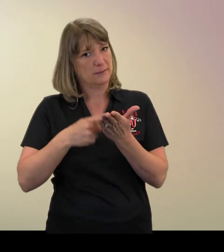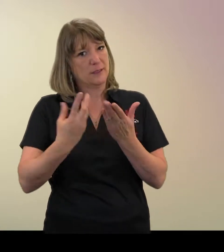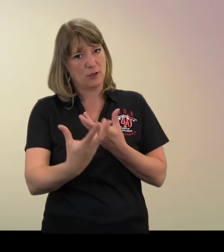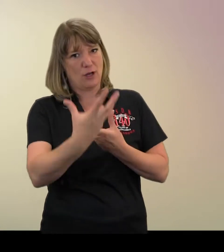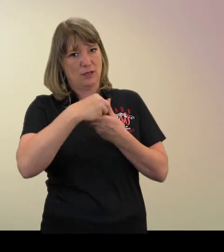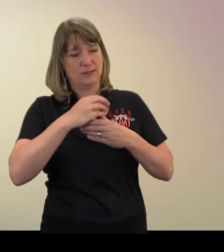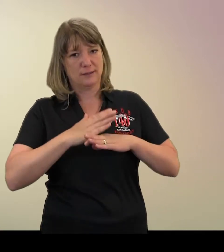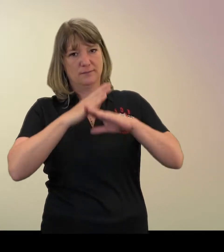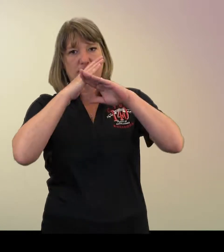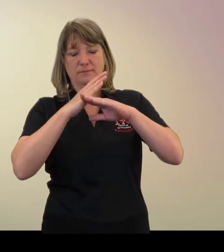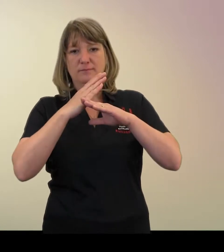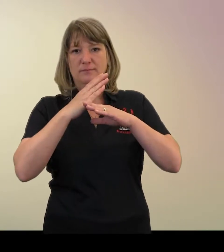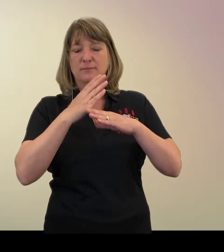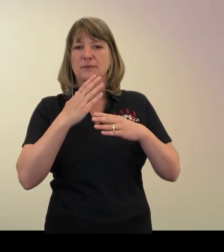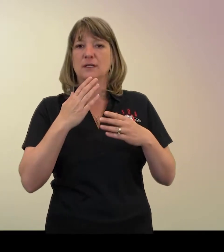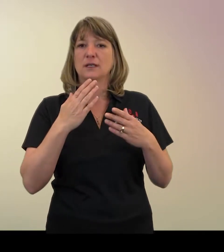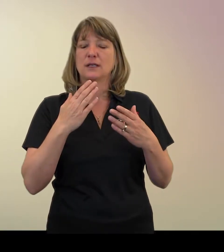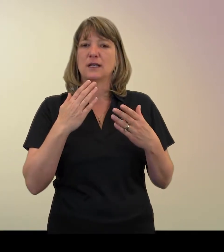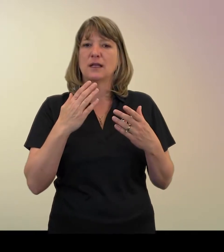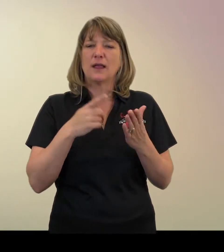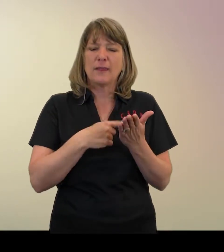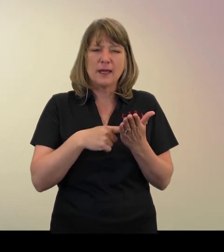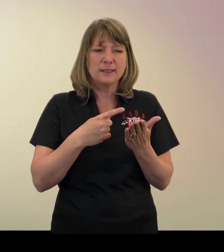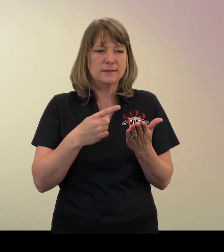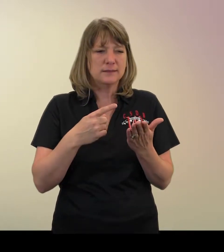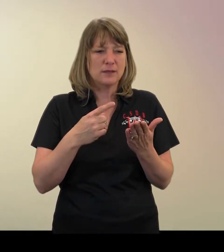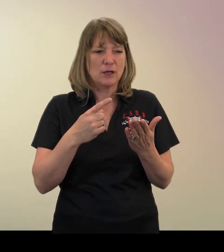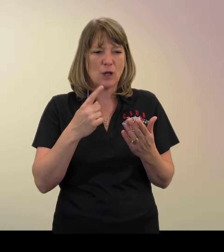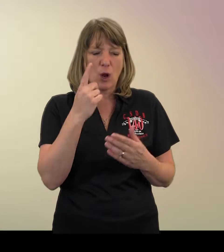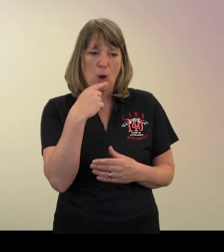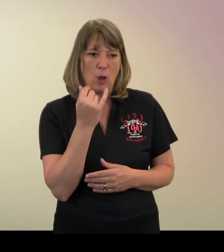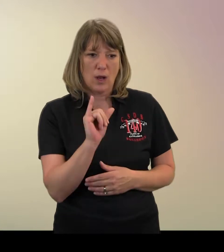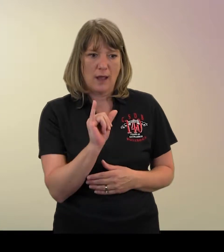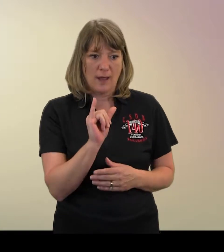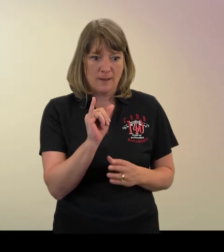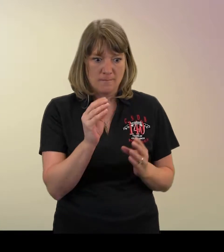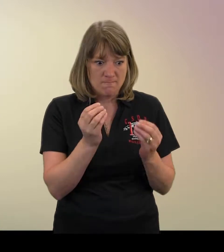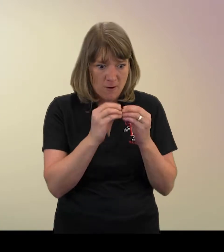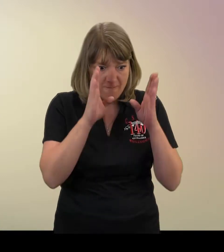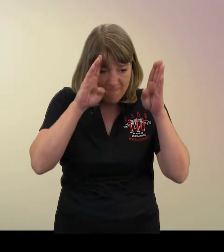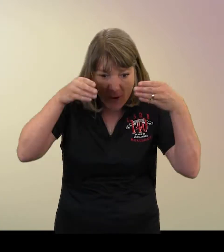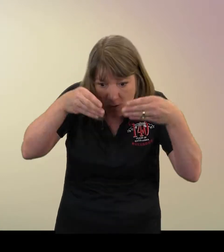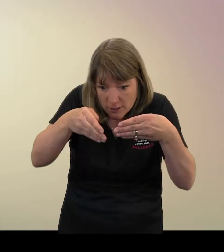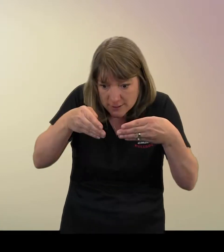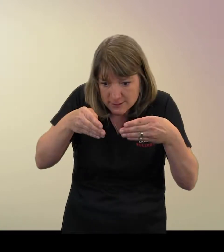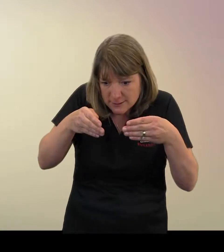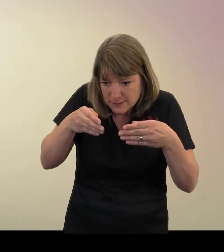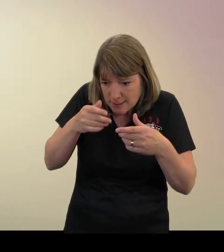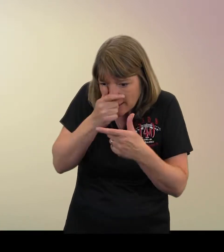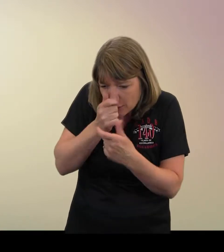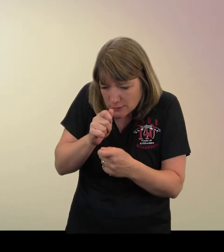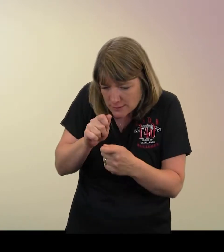interfere with that. They sometimes tend to look like they're more focused and more interested in the objects,